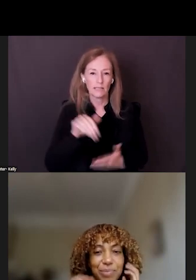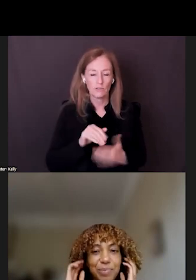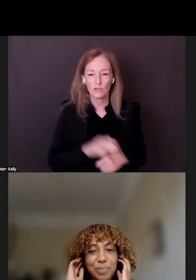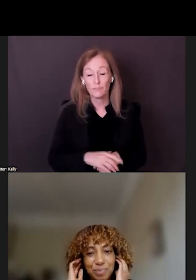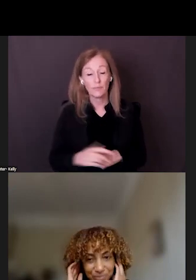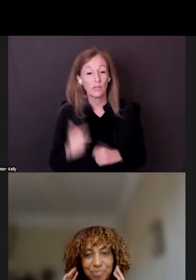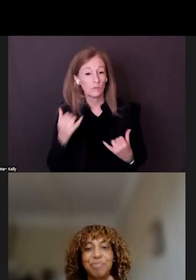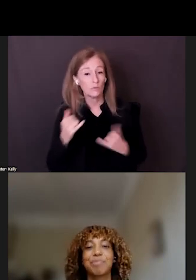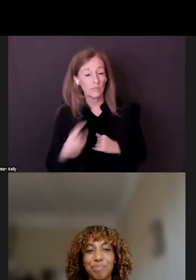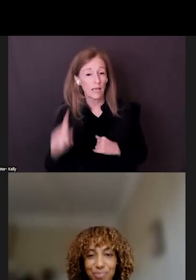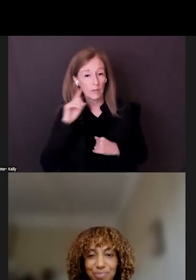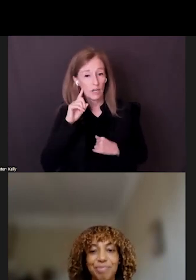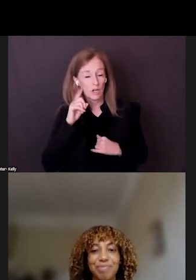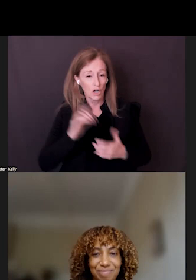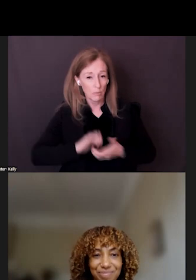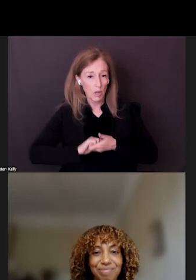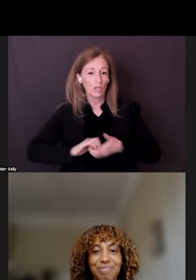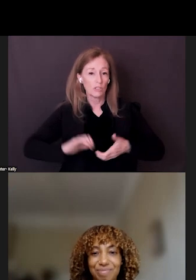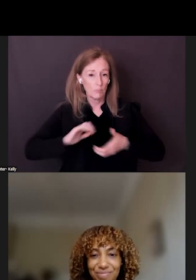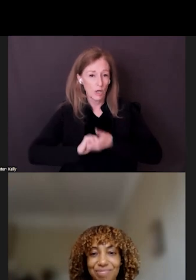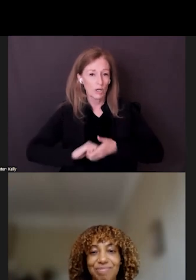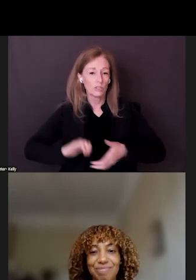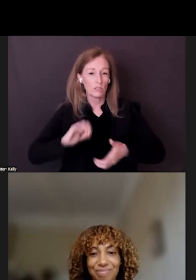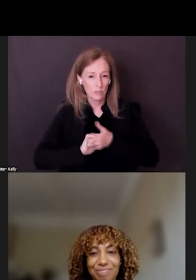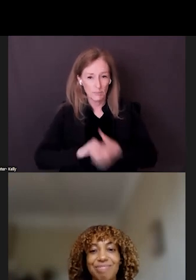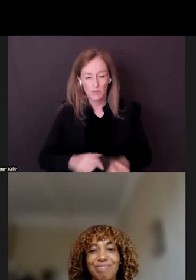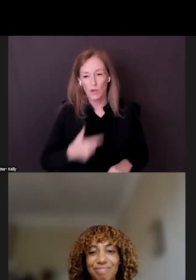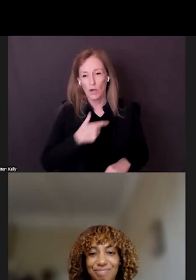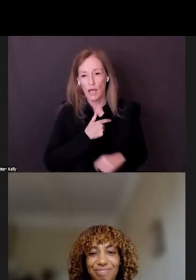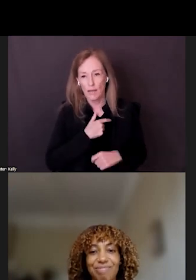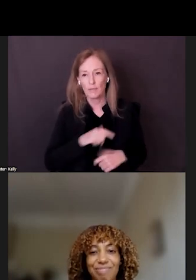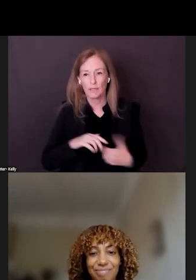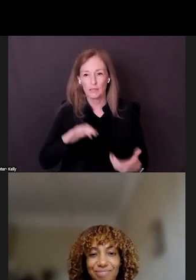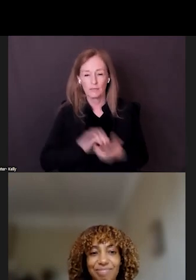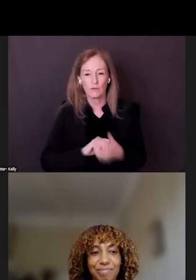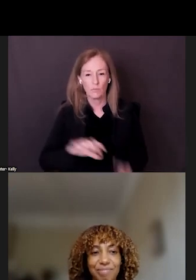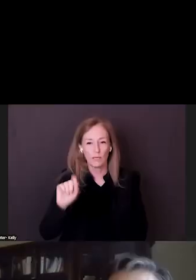GOING TO TAG TEAM WITH STEPHANIE ABOUT THE MOBILE RESPONSE TEAMS.